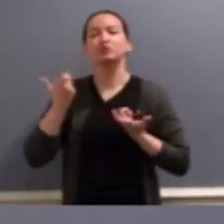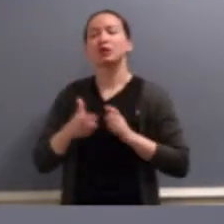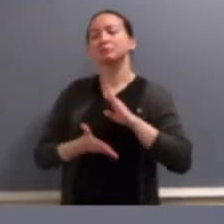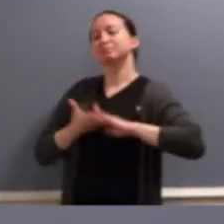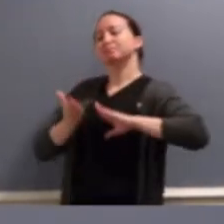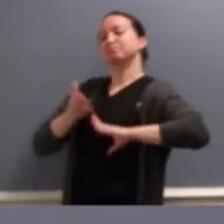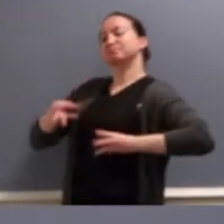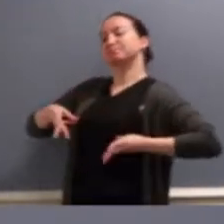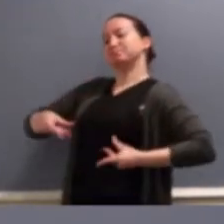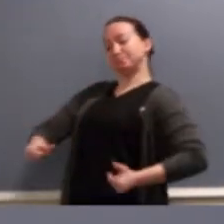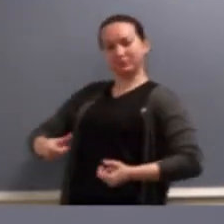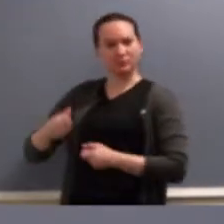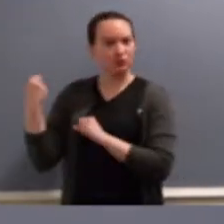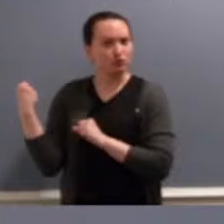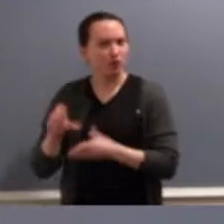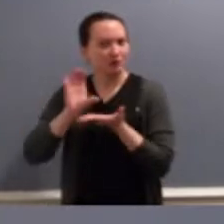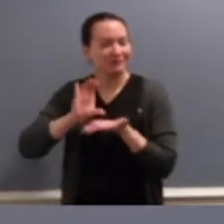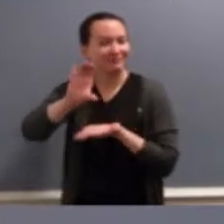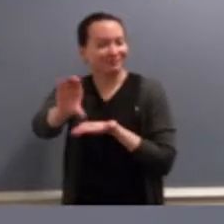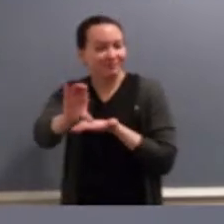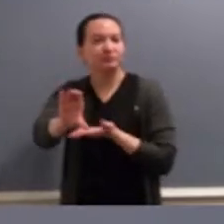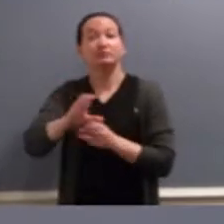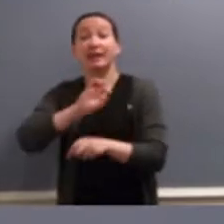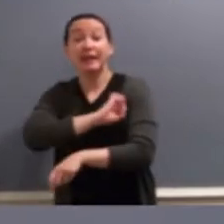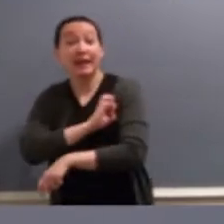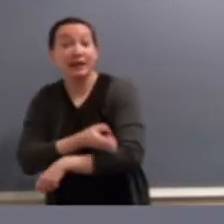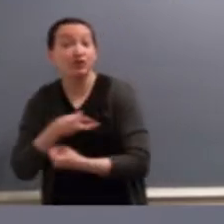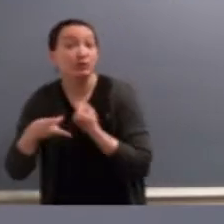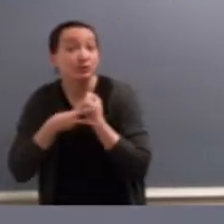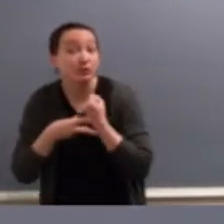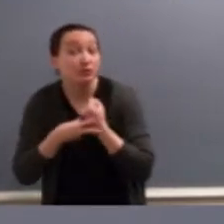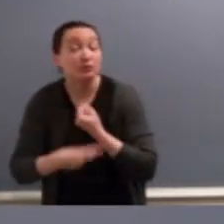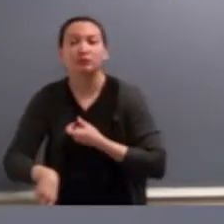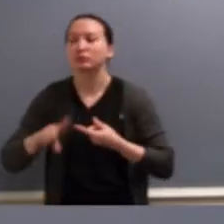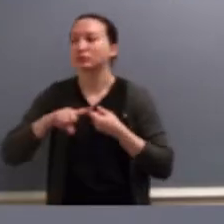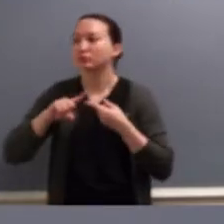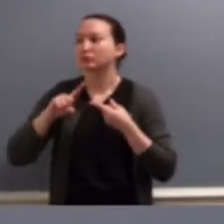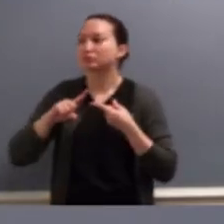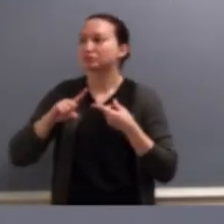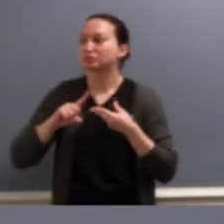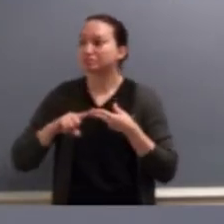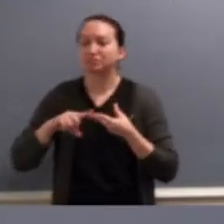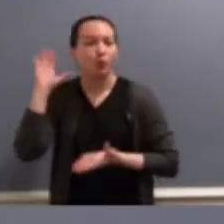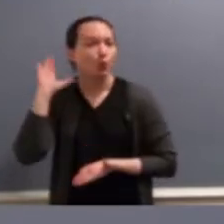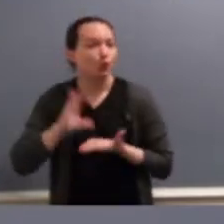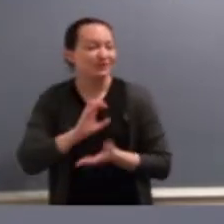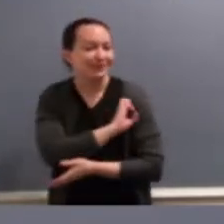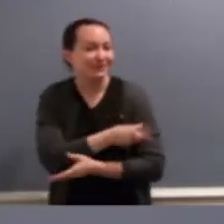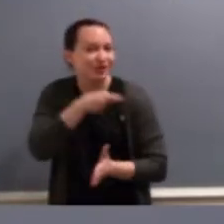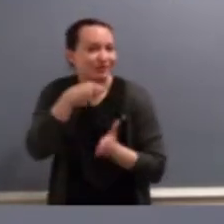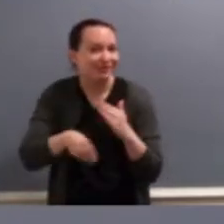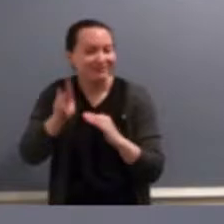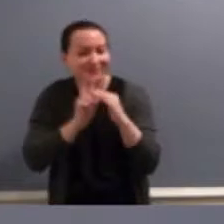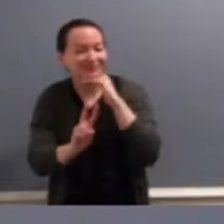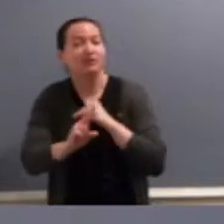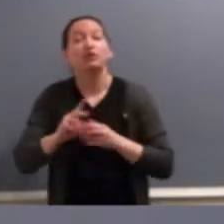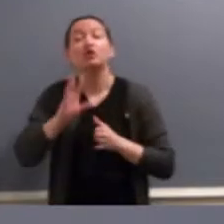could we invested heavily in energy conservation to reduce our energy costs we refinance debt